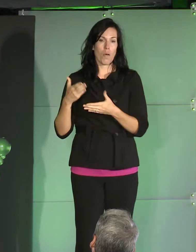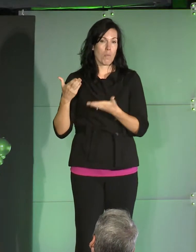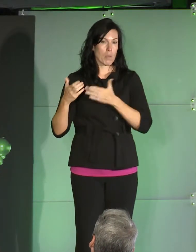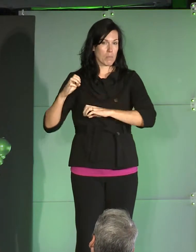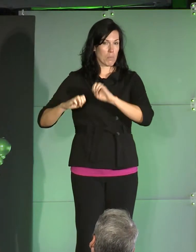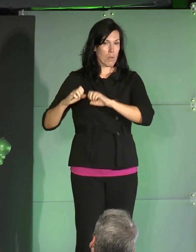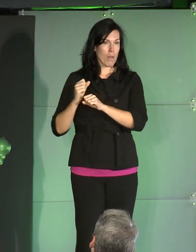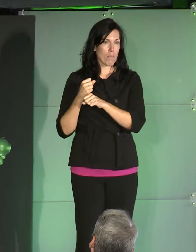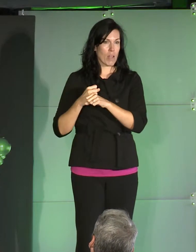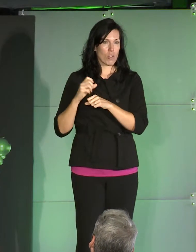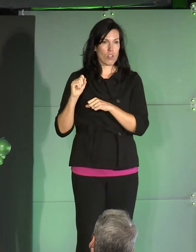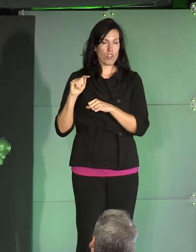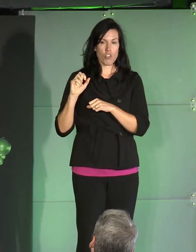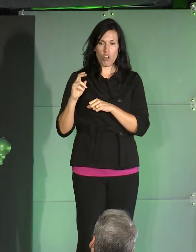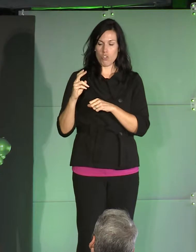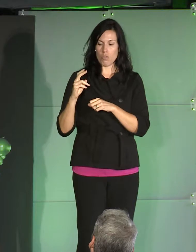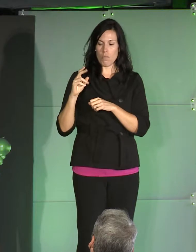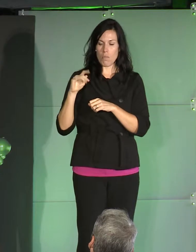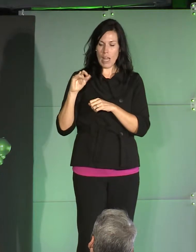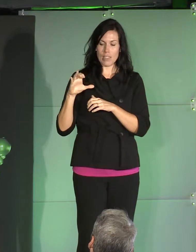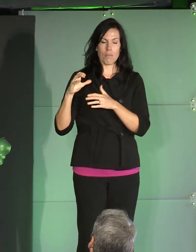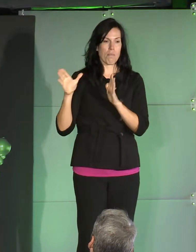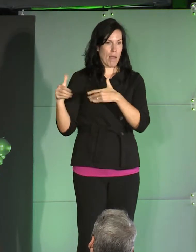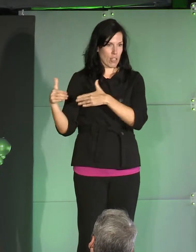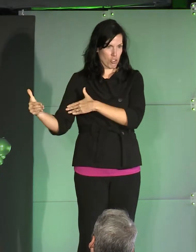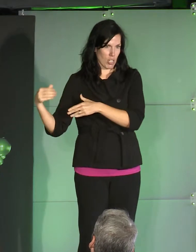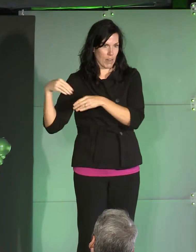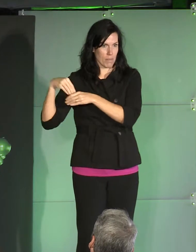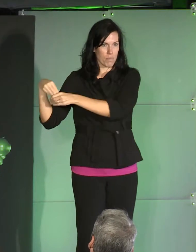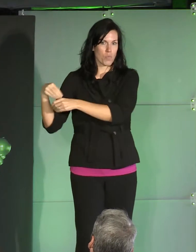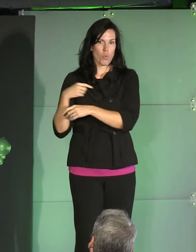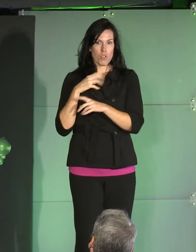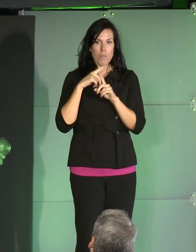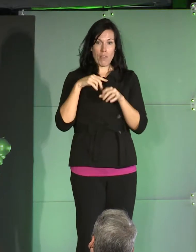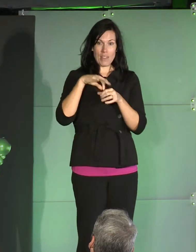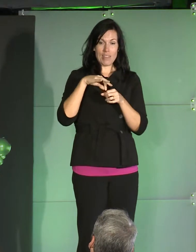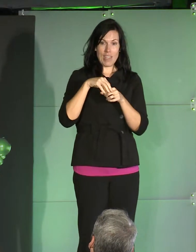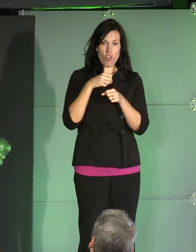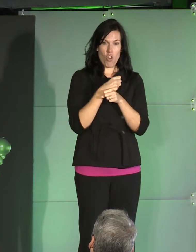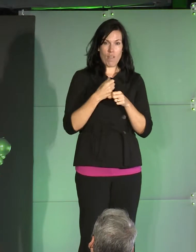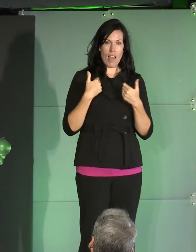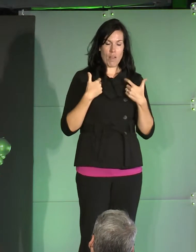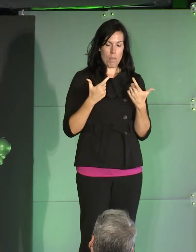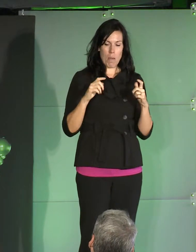starch plastic packaging, which we've actually seen that the tea and coffee when it's shipped comes in these big plastic bags that is, essentially,